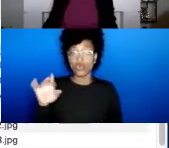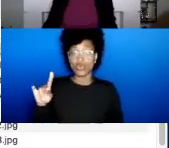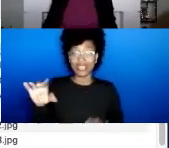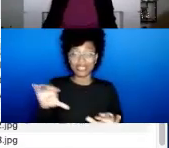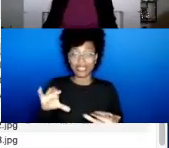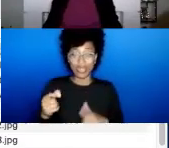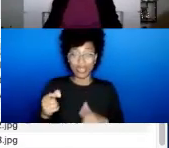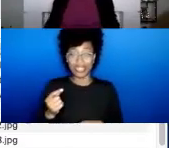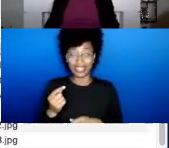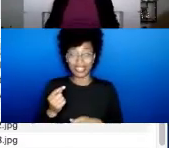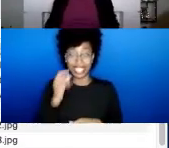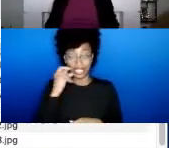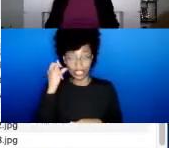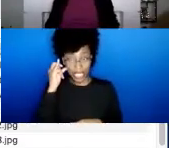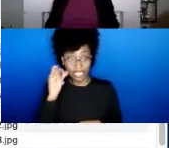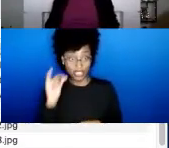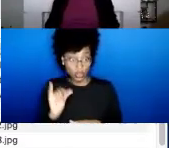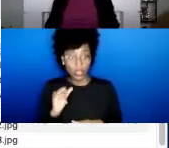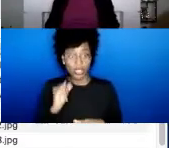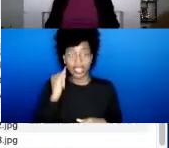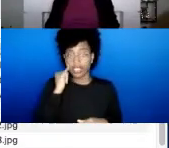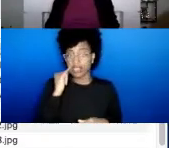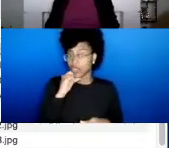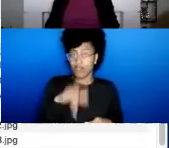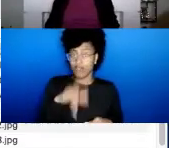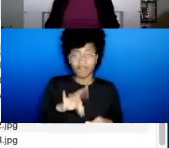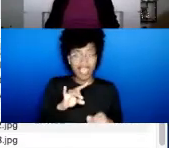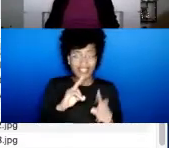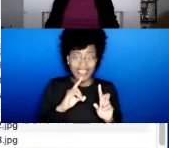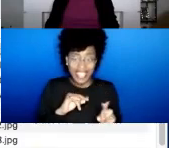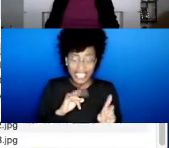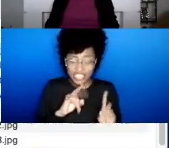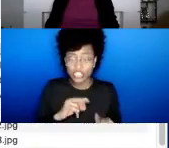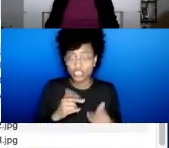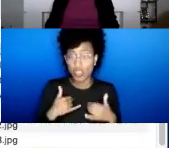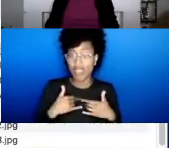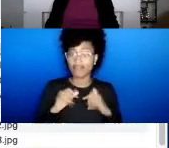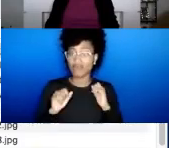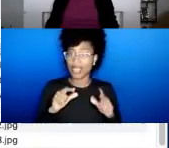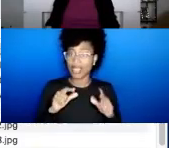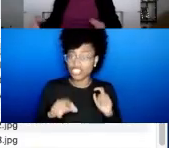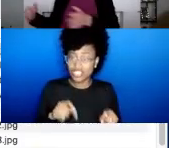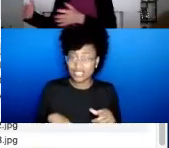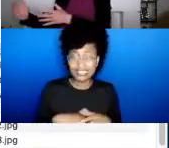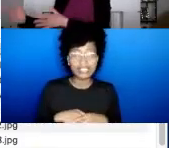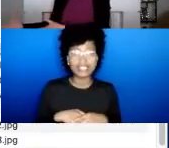07:45:21 If you don't find the answers and have questions, you can go into